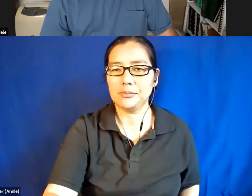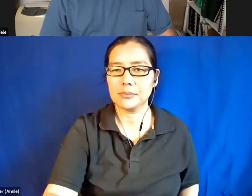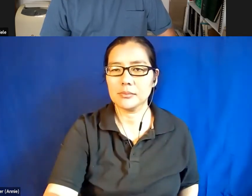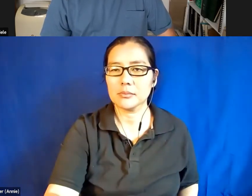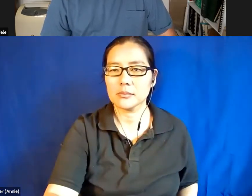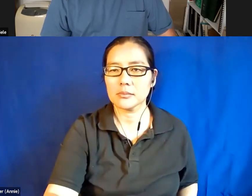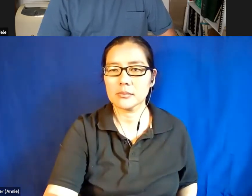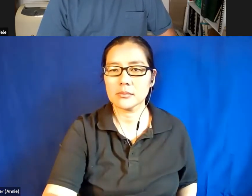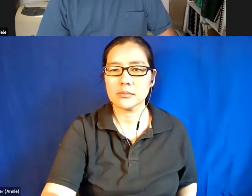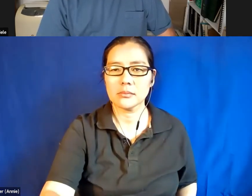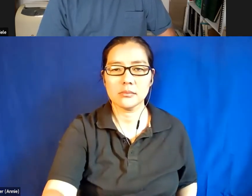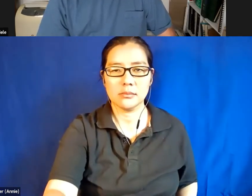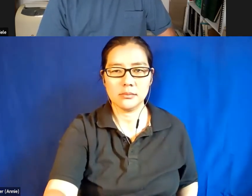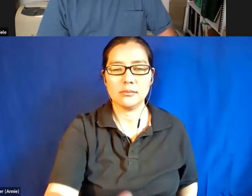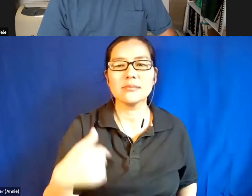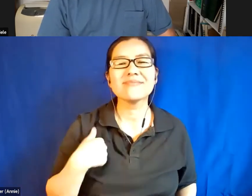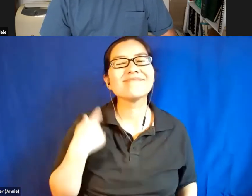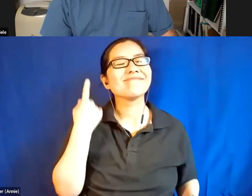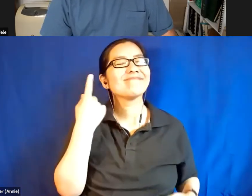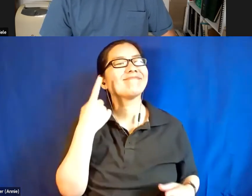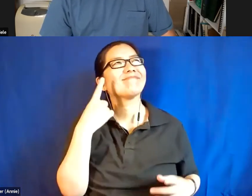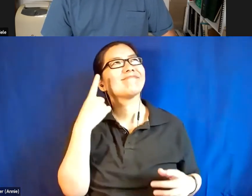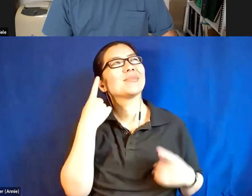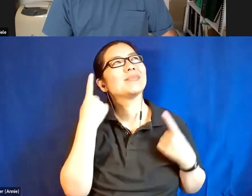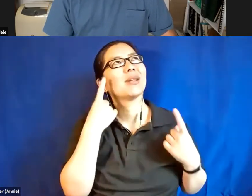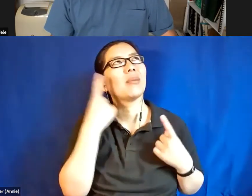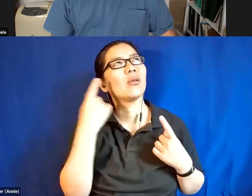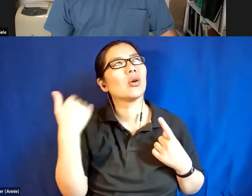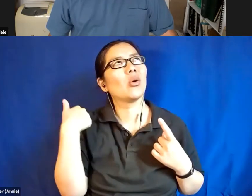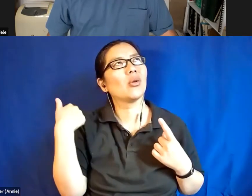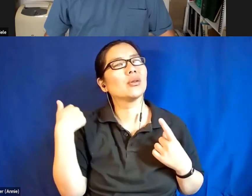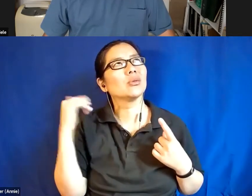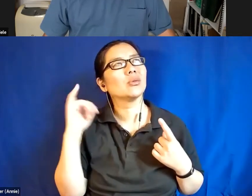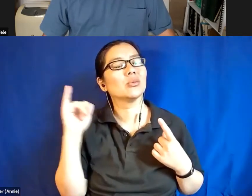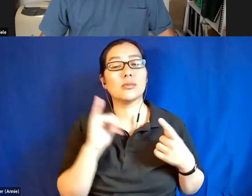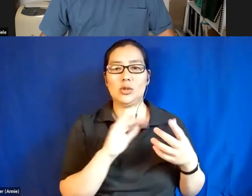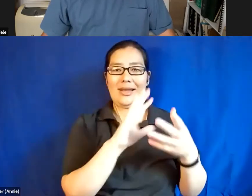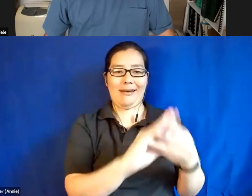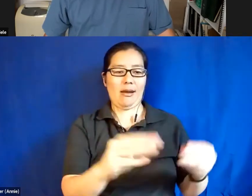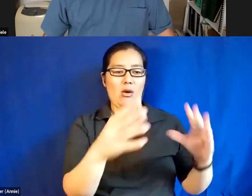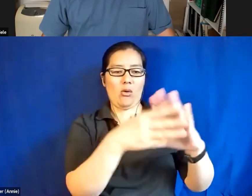earlier on, too. I think, first of all, the narrative has to be clear. I think somebody brought this